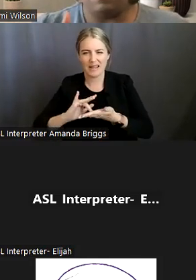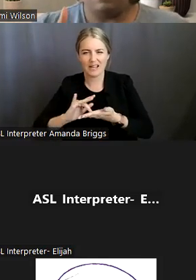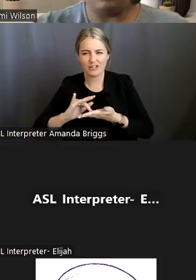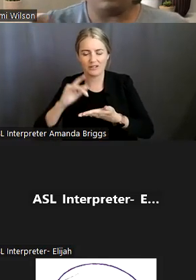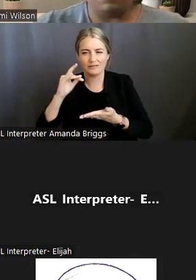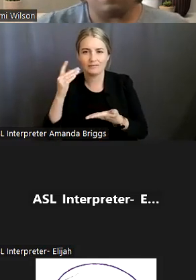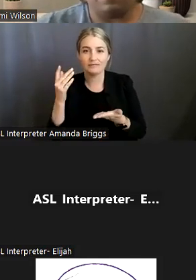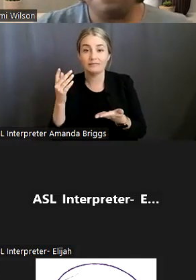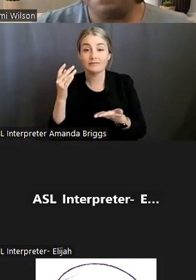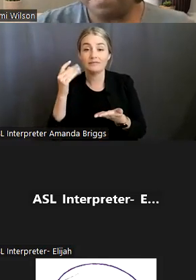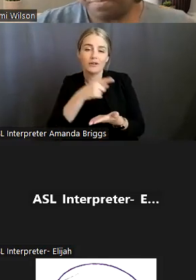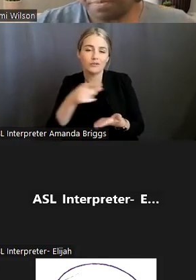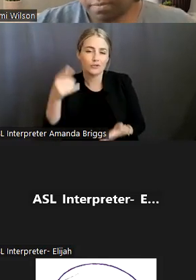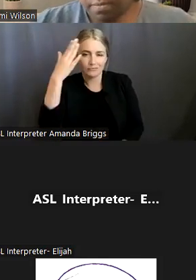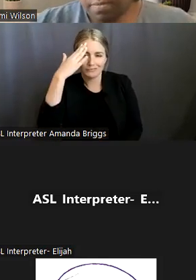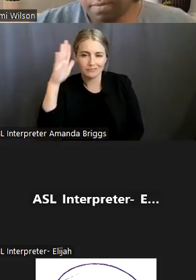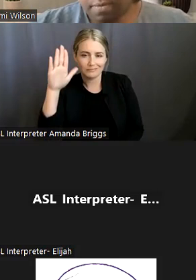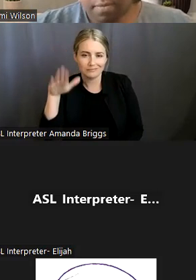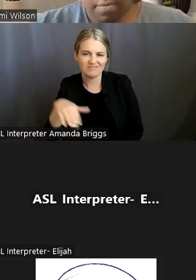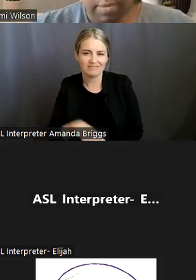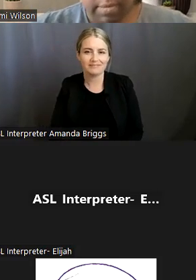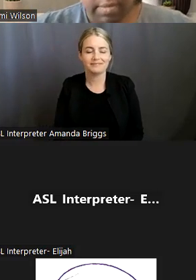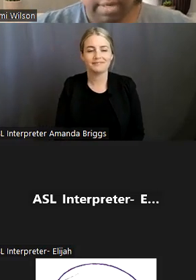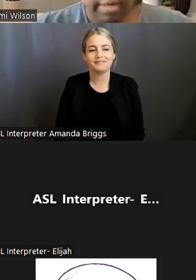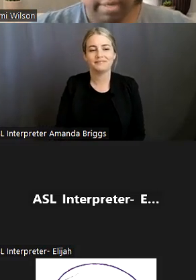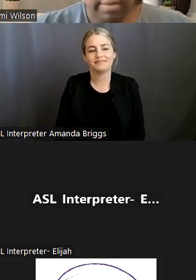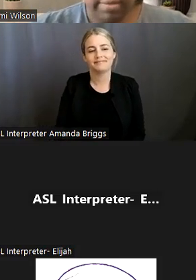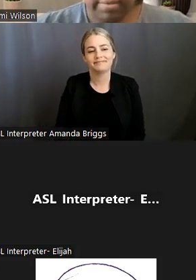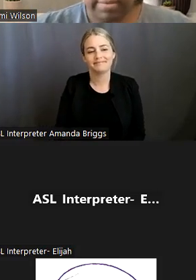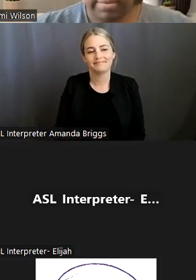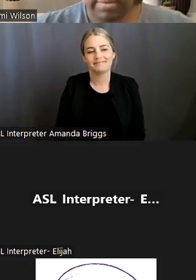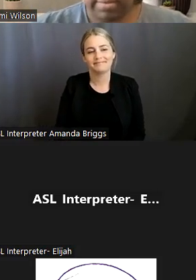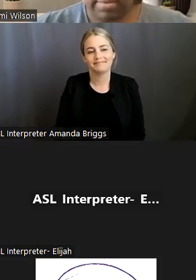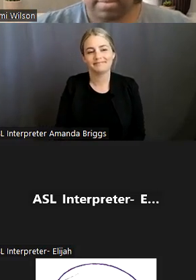Just so, you all know. Okay.